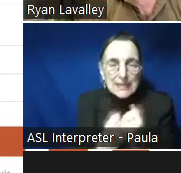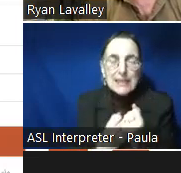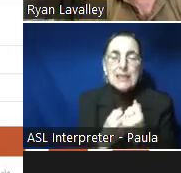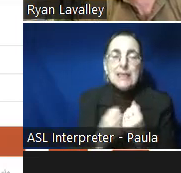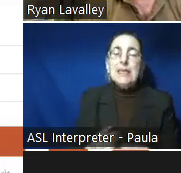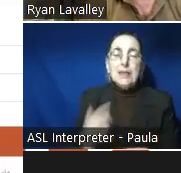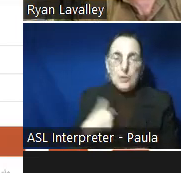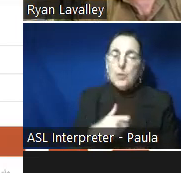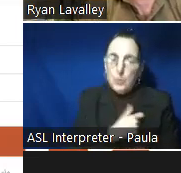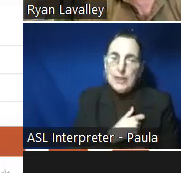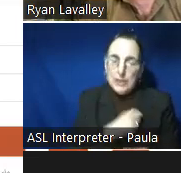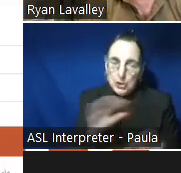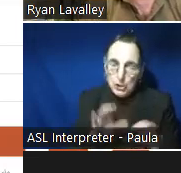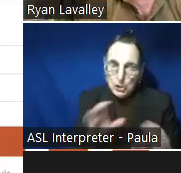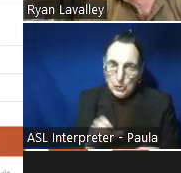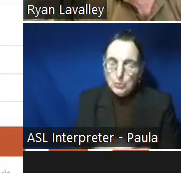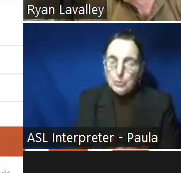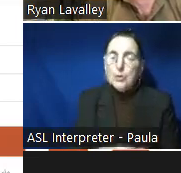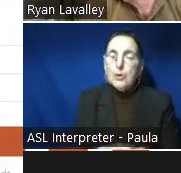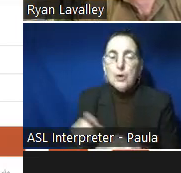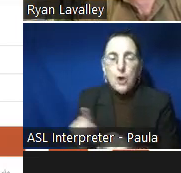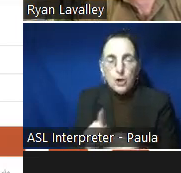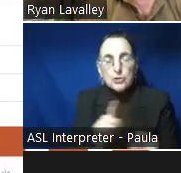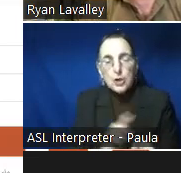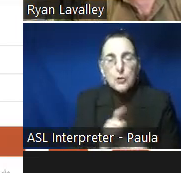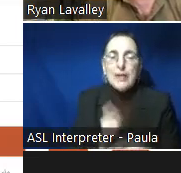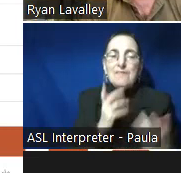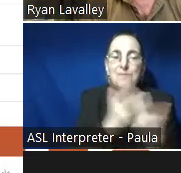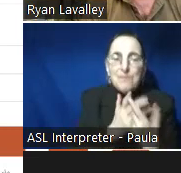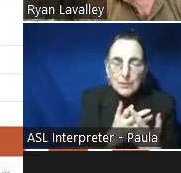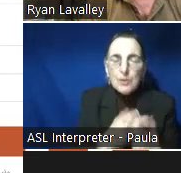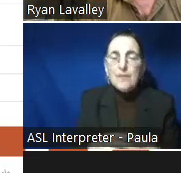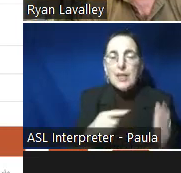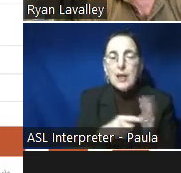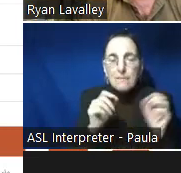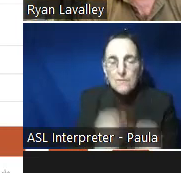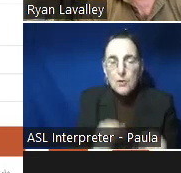we sit kind of within other coalitions, the affordable Housing coalition for the county,